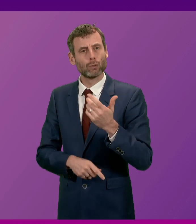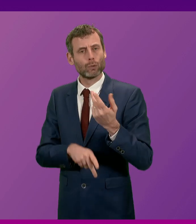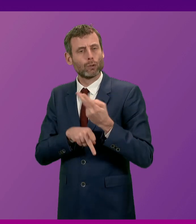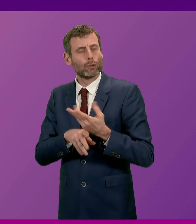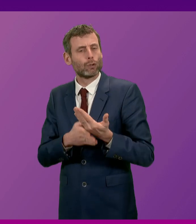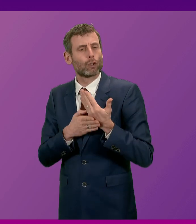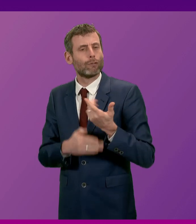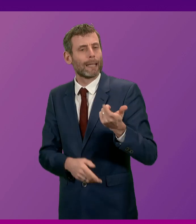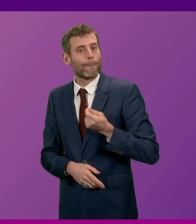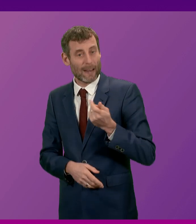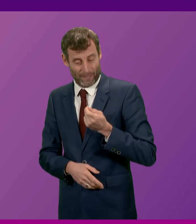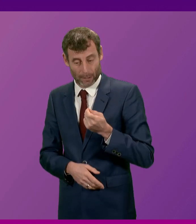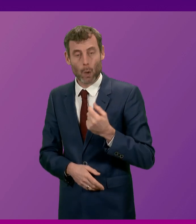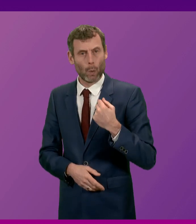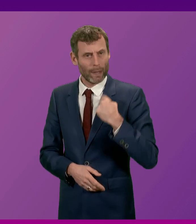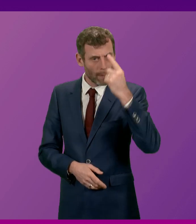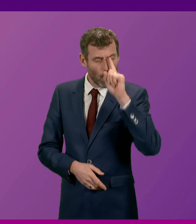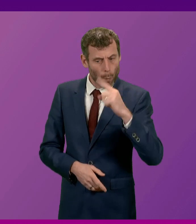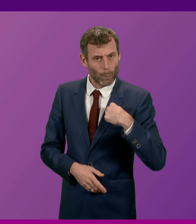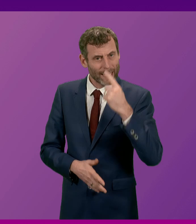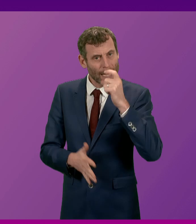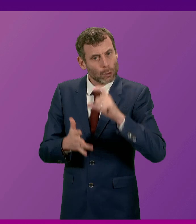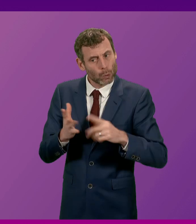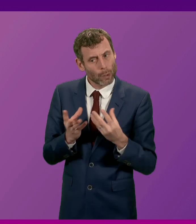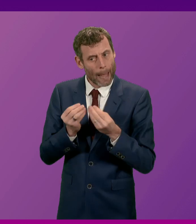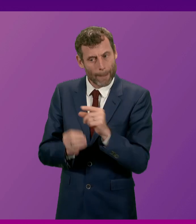that is available for carers, in particular in enhancements to carers allowance. I am